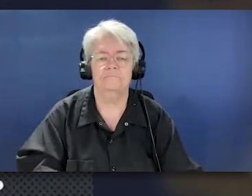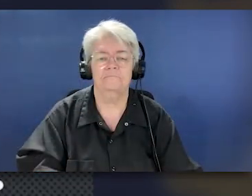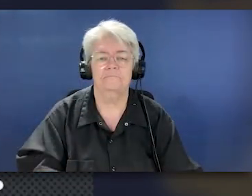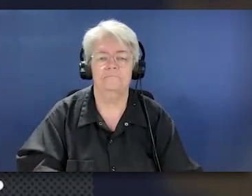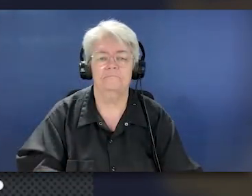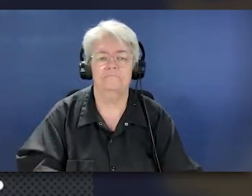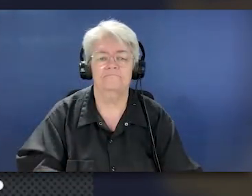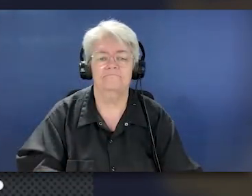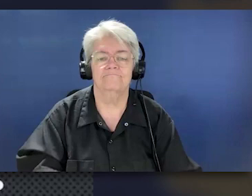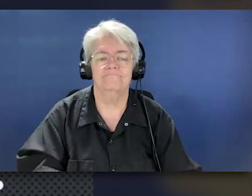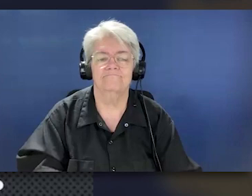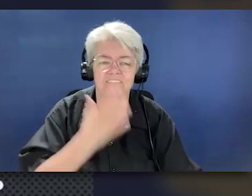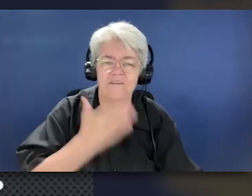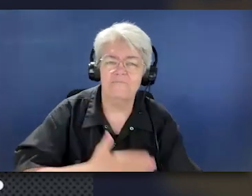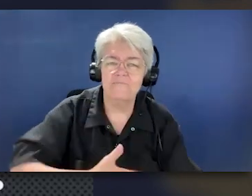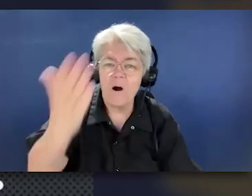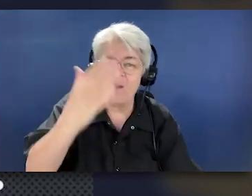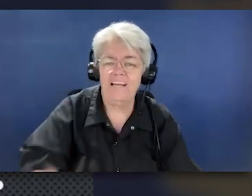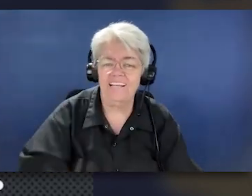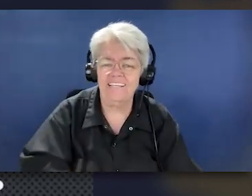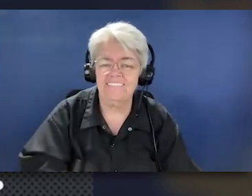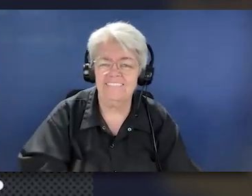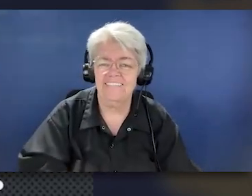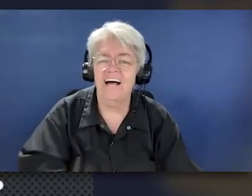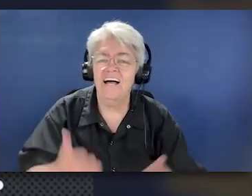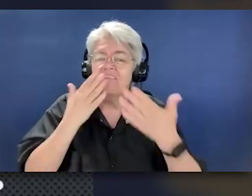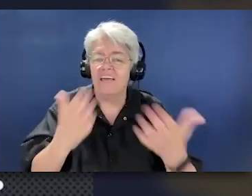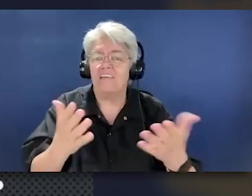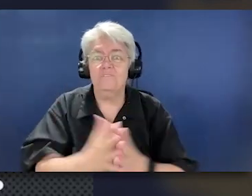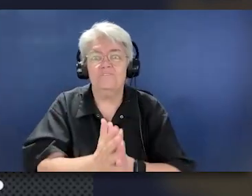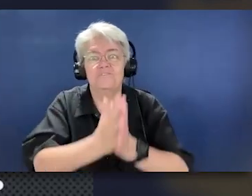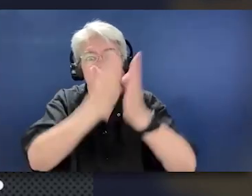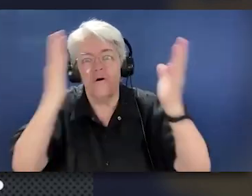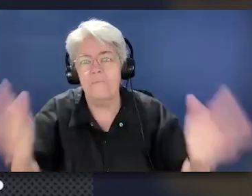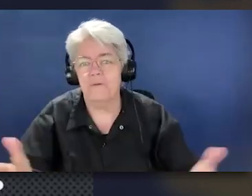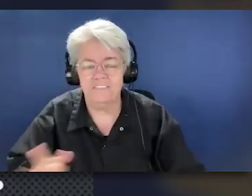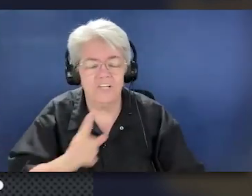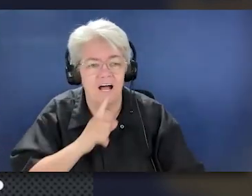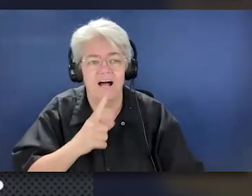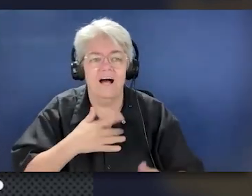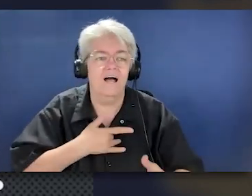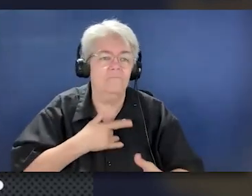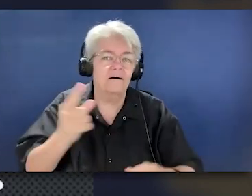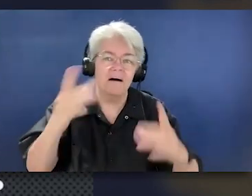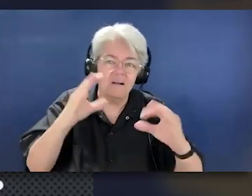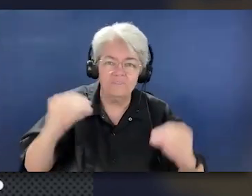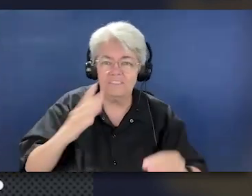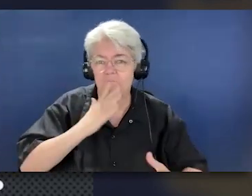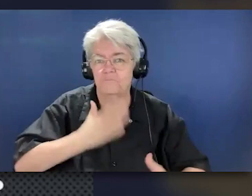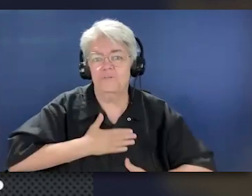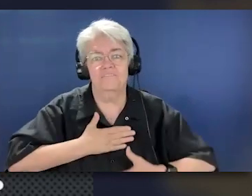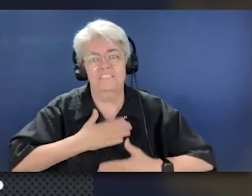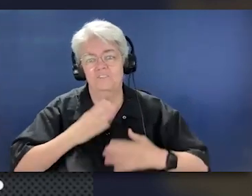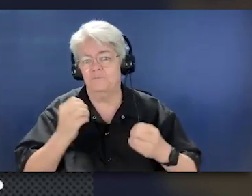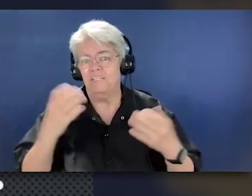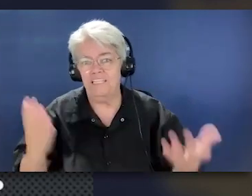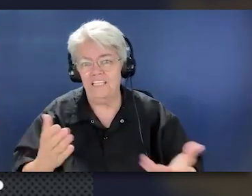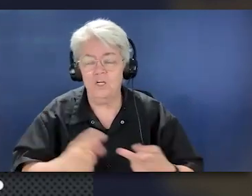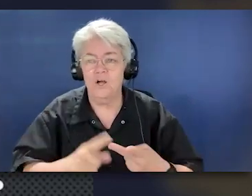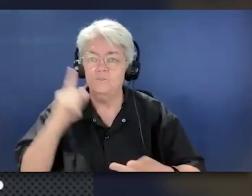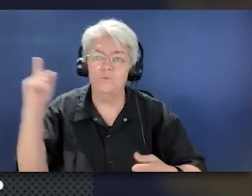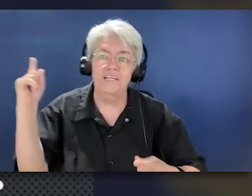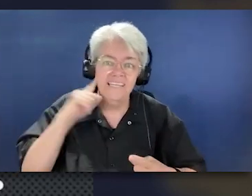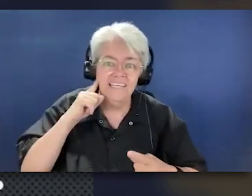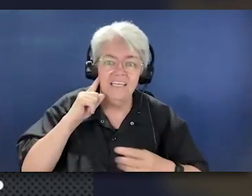Good morning, thank you so much. It is an absolute privilege to be here, especially to hear about the